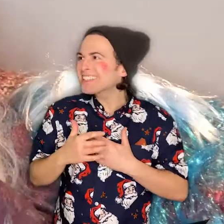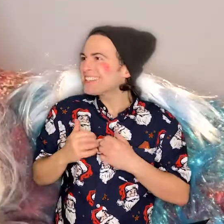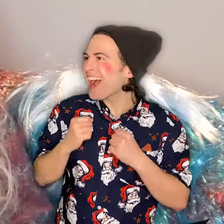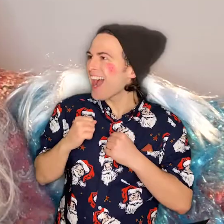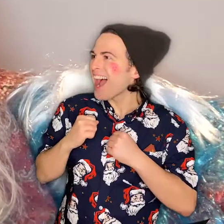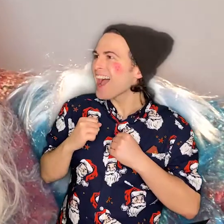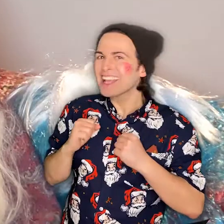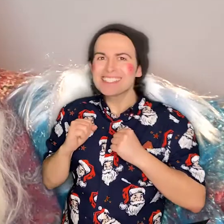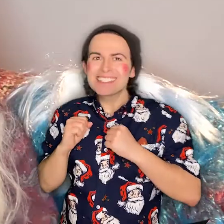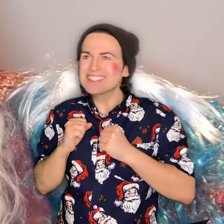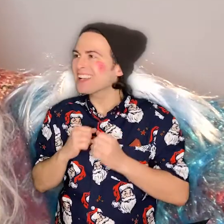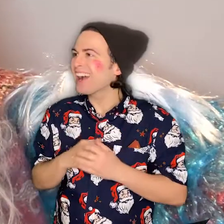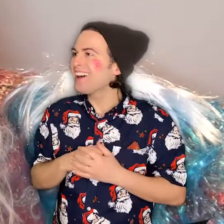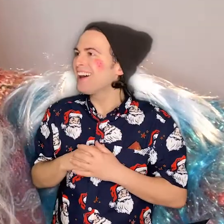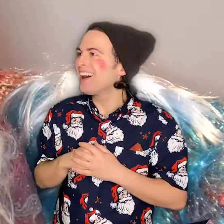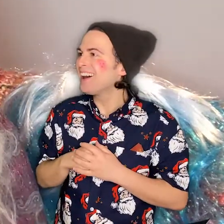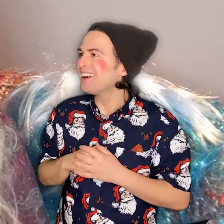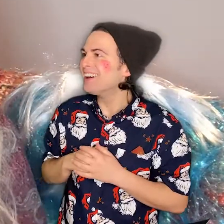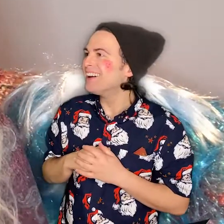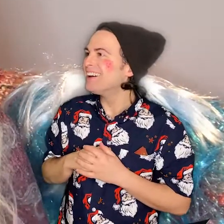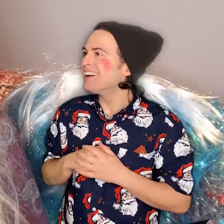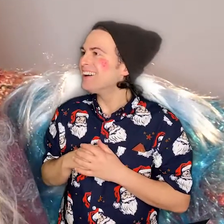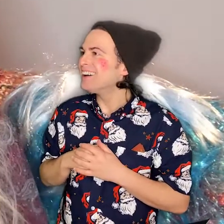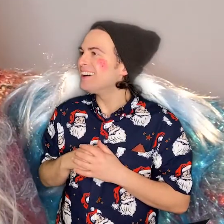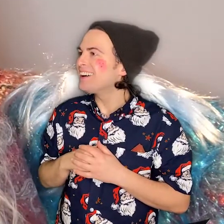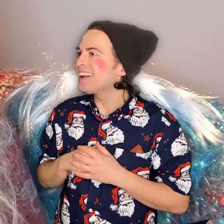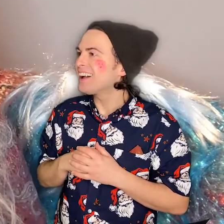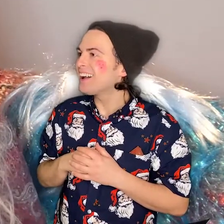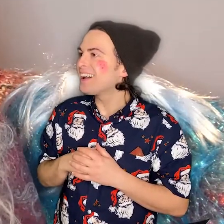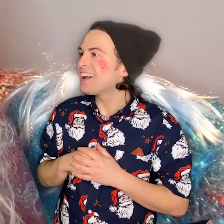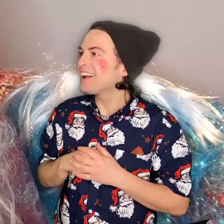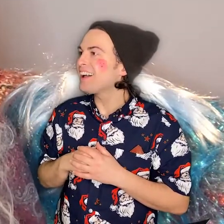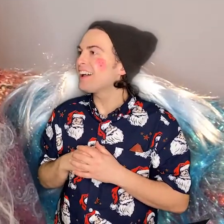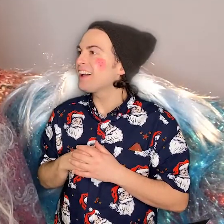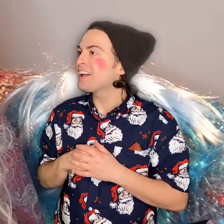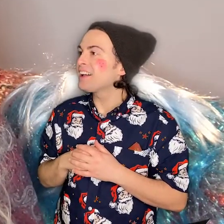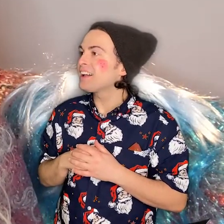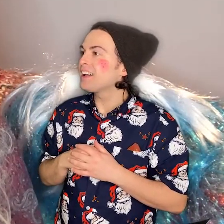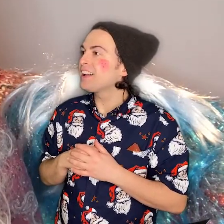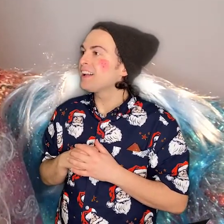Carina – Sure am, I’m just glad we’ve stopped the quizzes and started ogling men